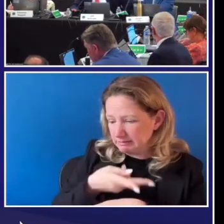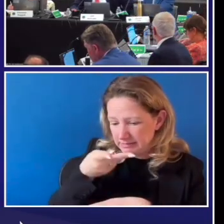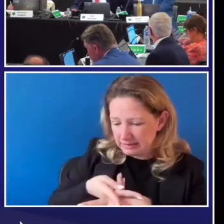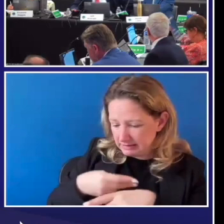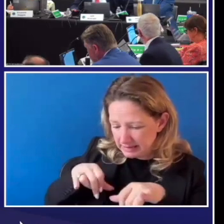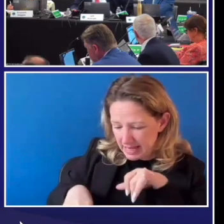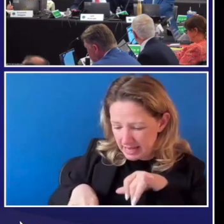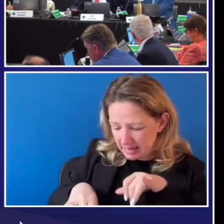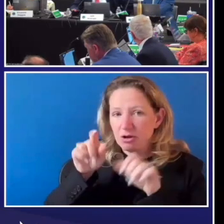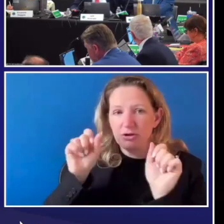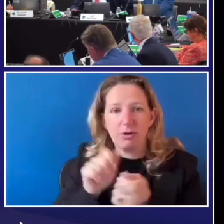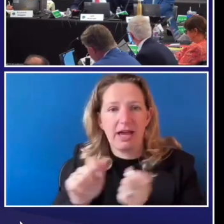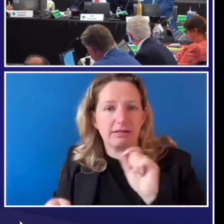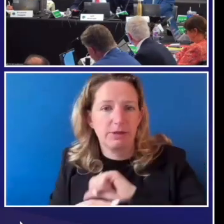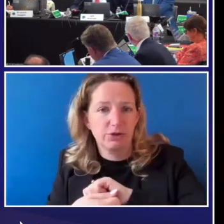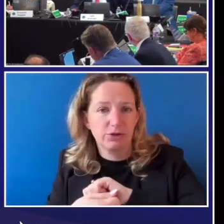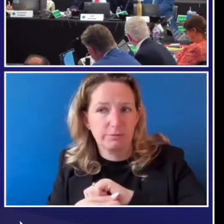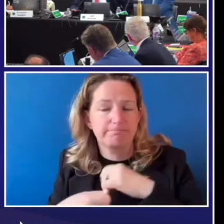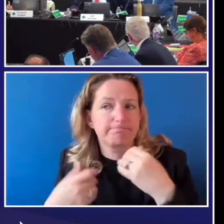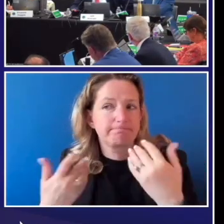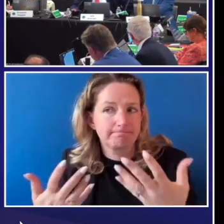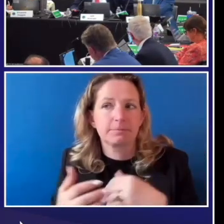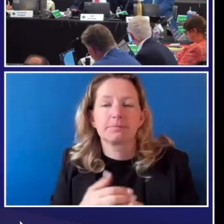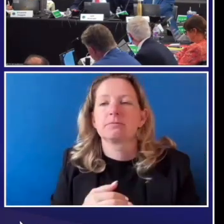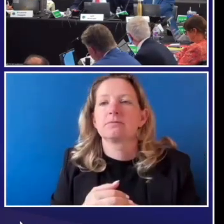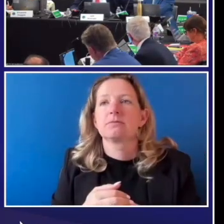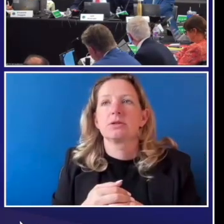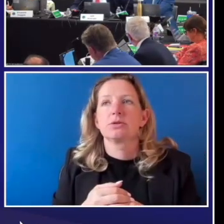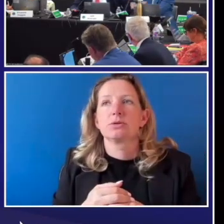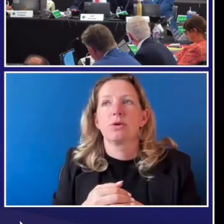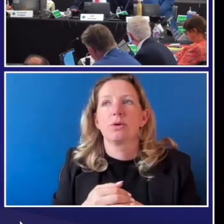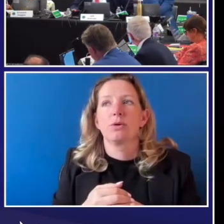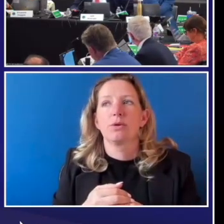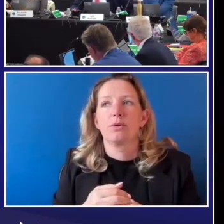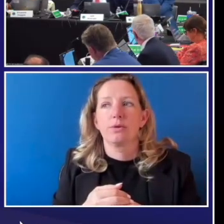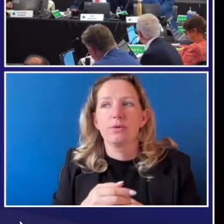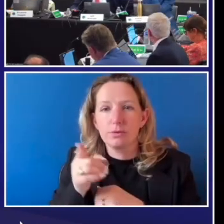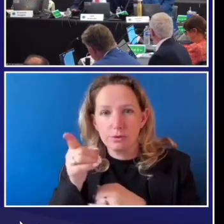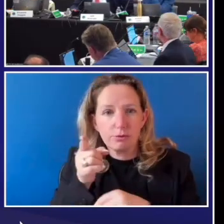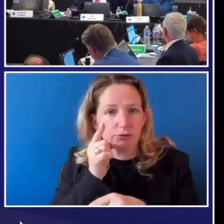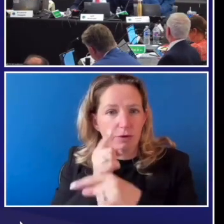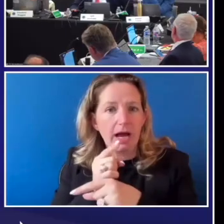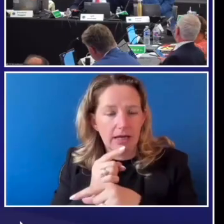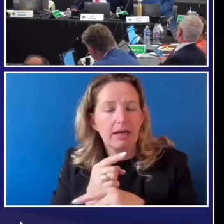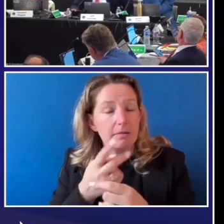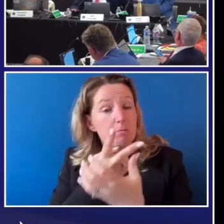Um, and so you're right in that, in both cases, the secretary is regulated.